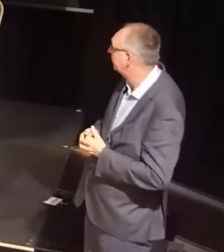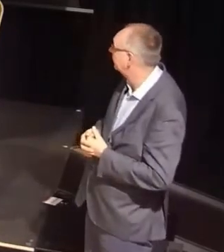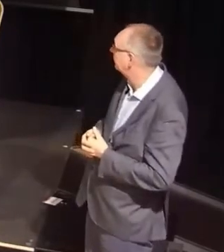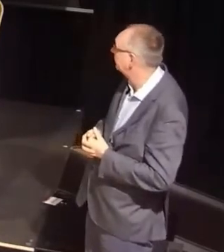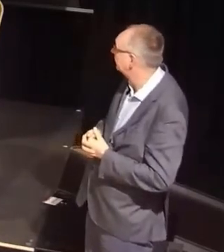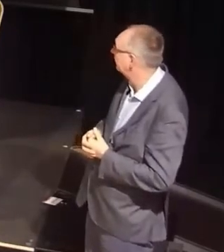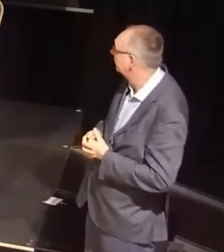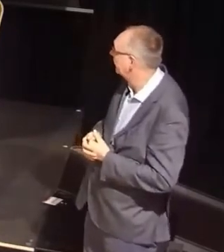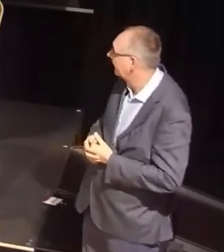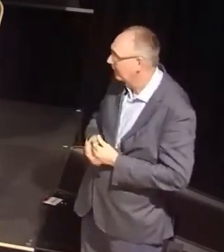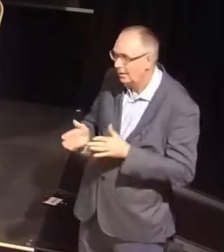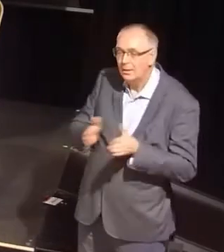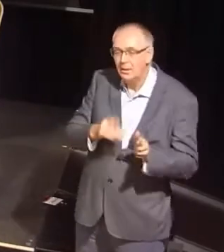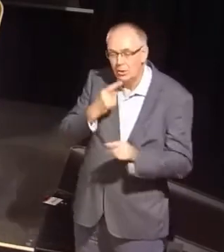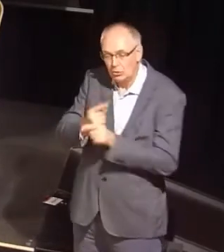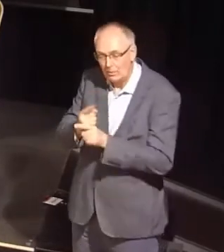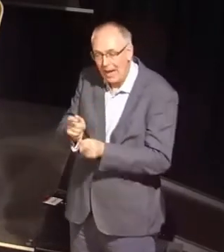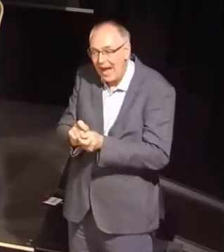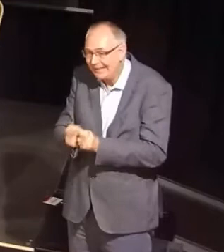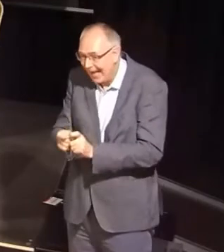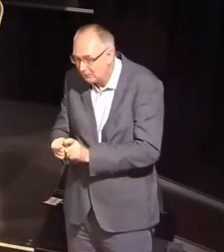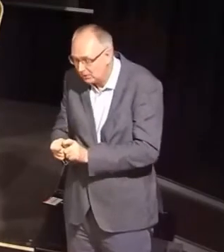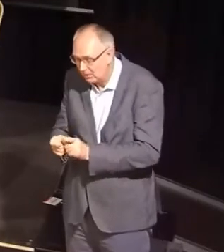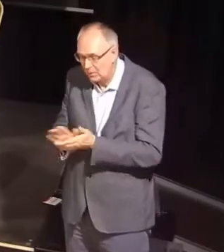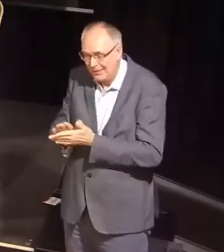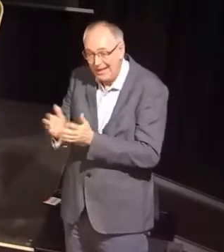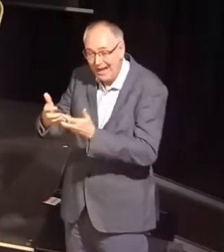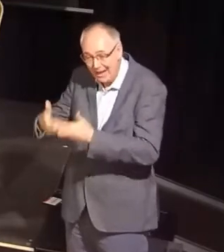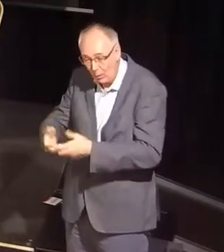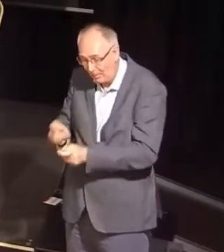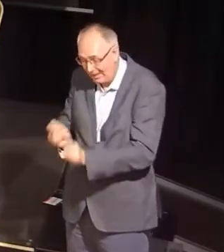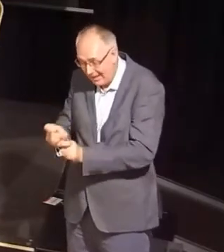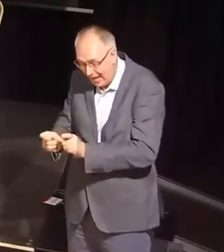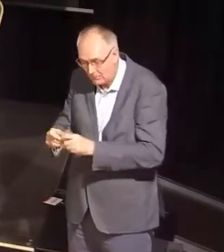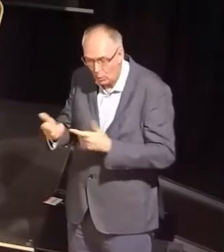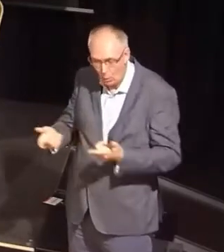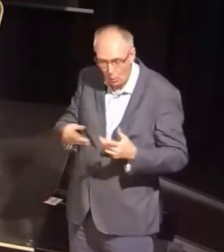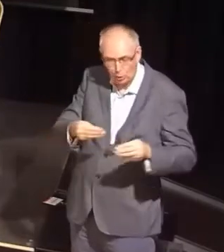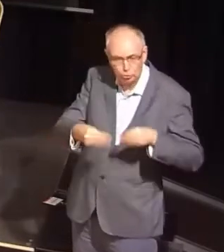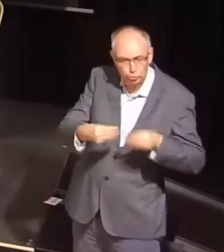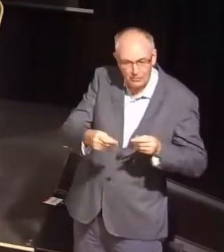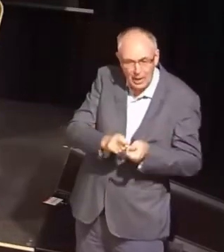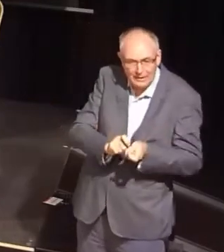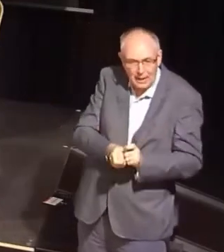Adaption, software or equipment that allows someone to play in a manner that was not provided in the base experience.